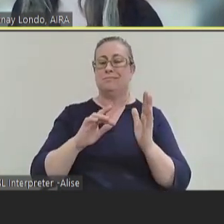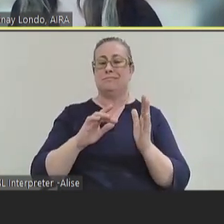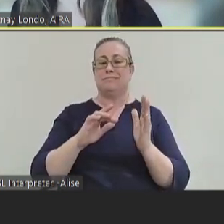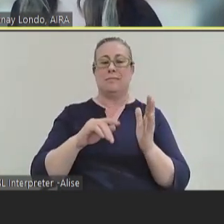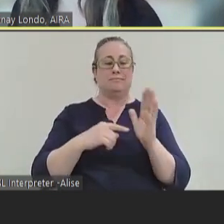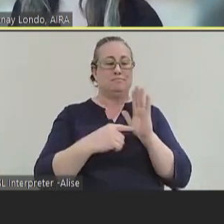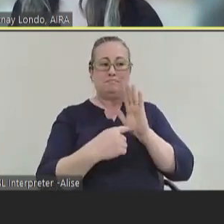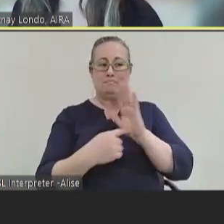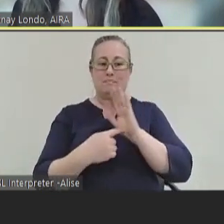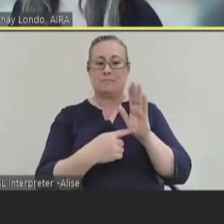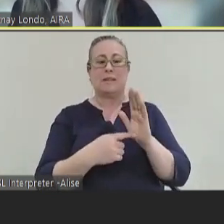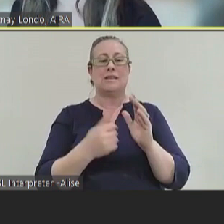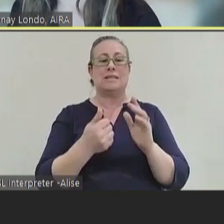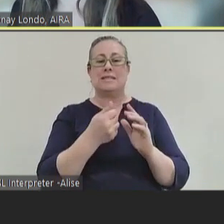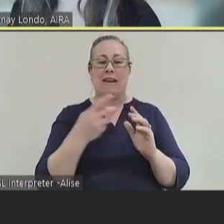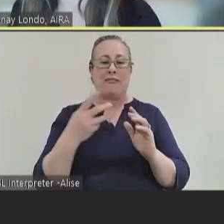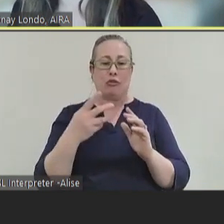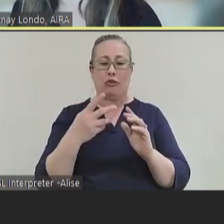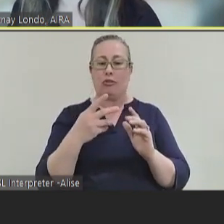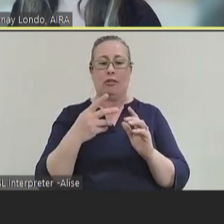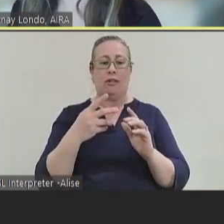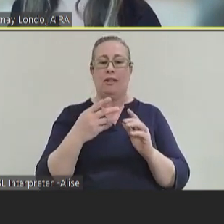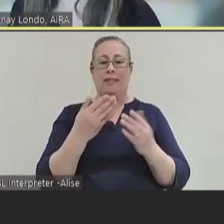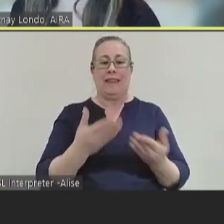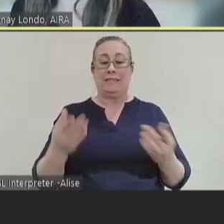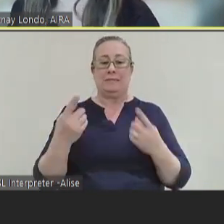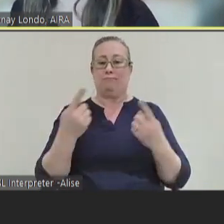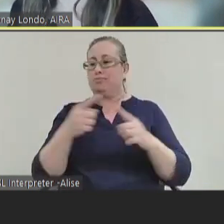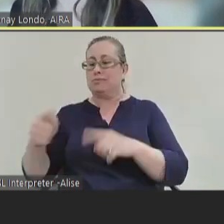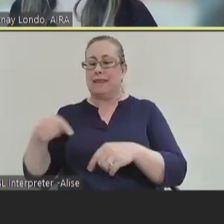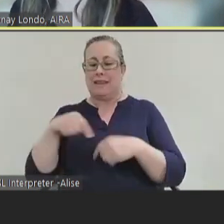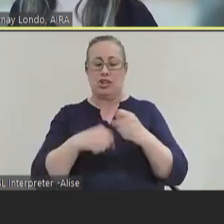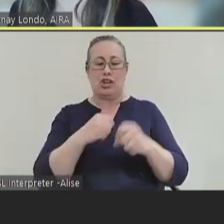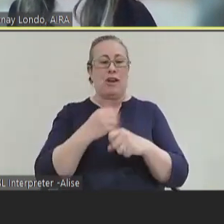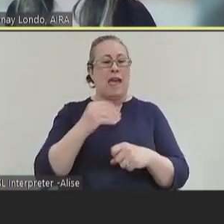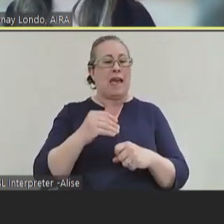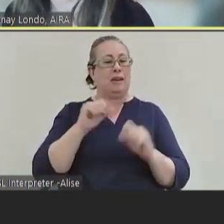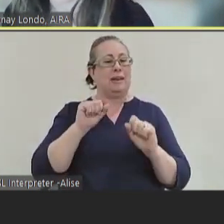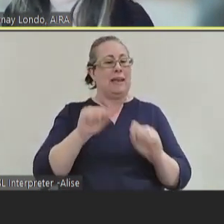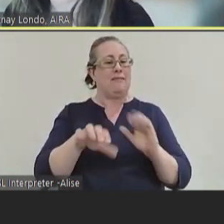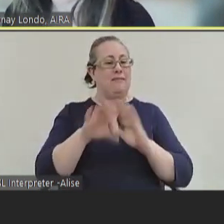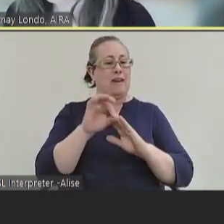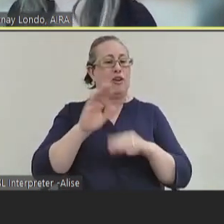on our website and registries.org or in the report that we prepared for NDAC. So,